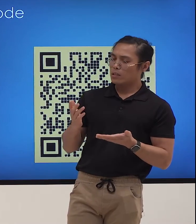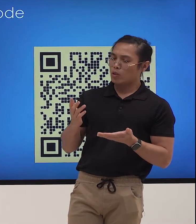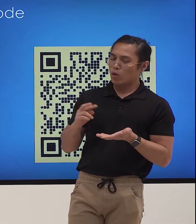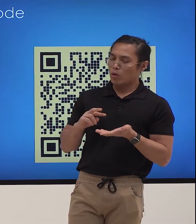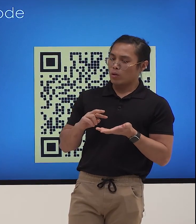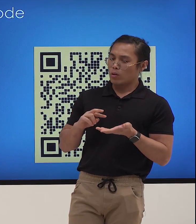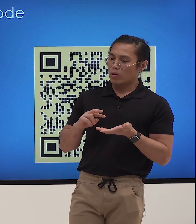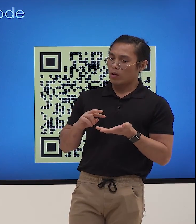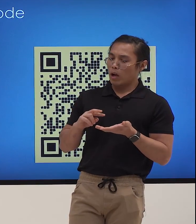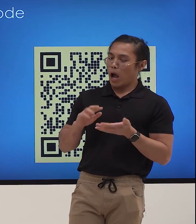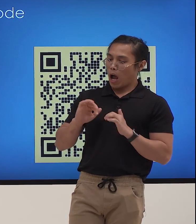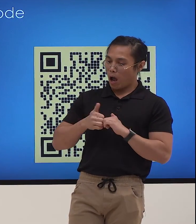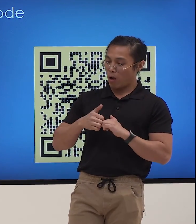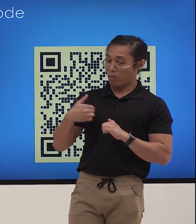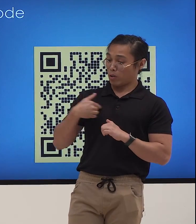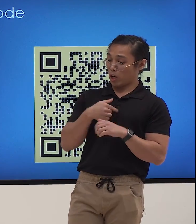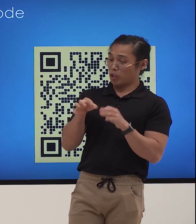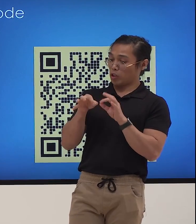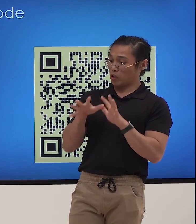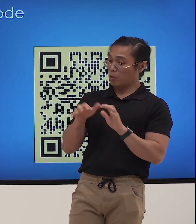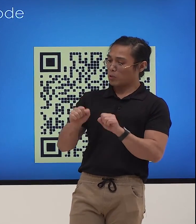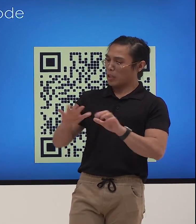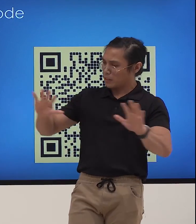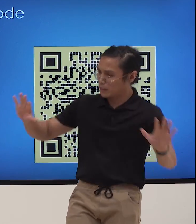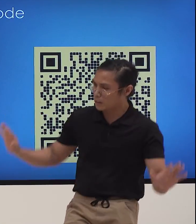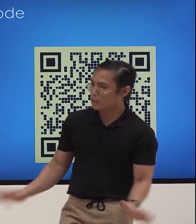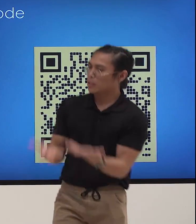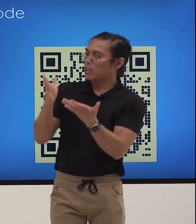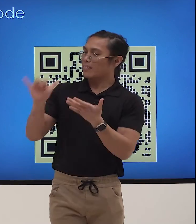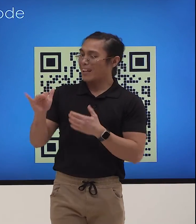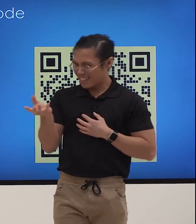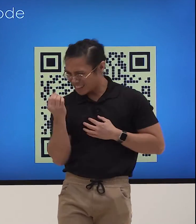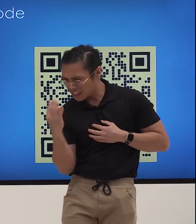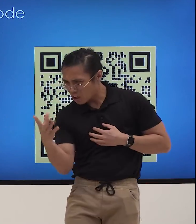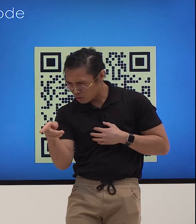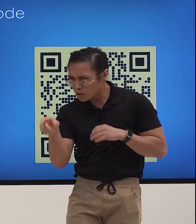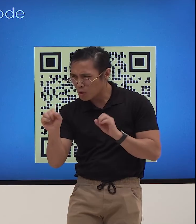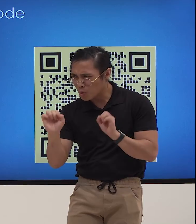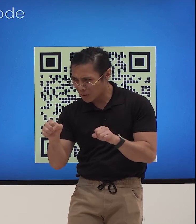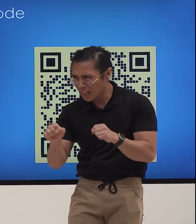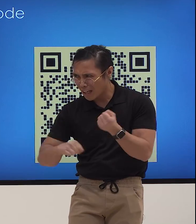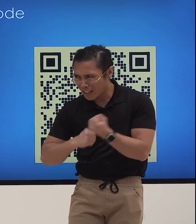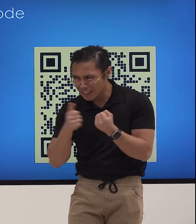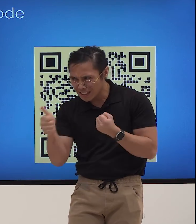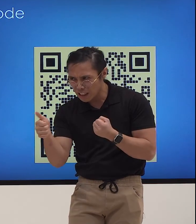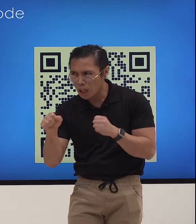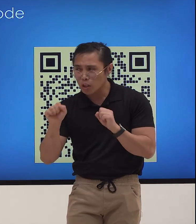So, how can we ensure that we send a message to these young Deaf students